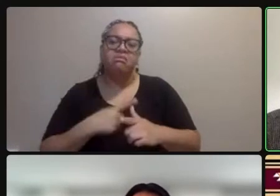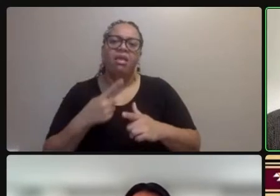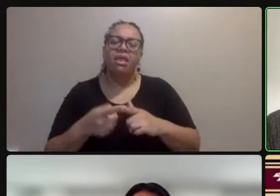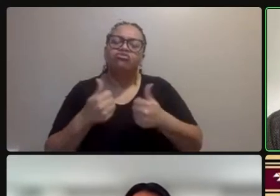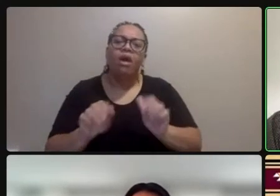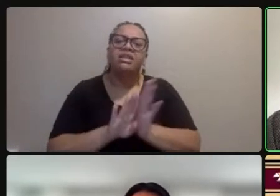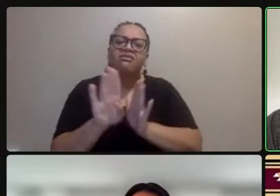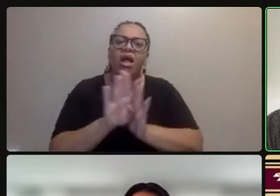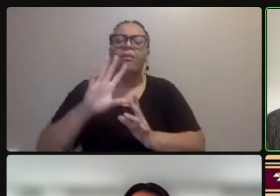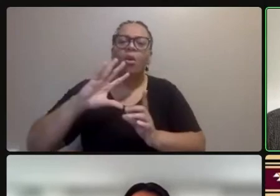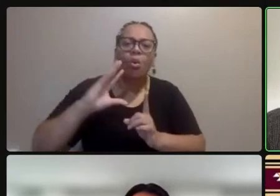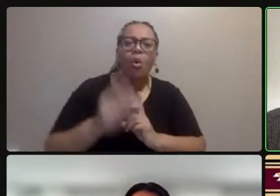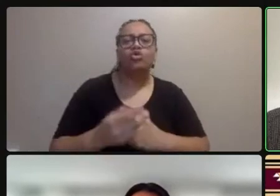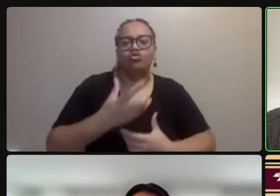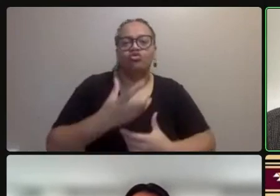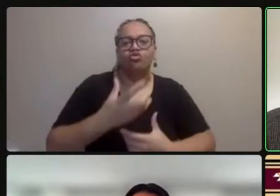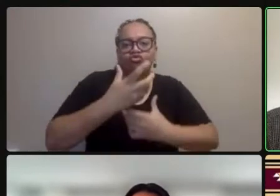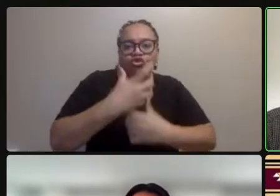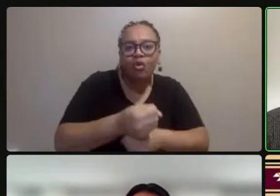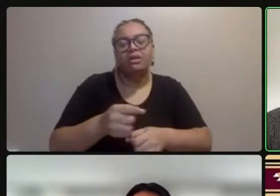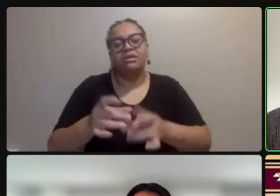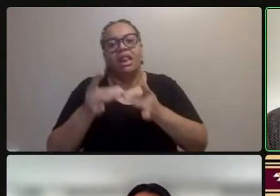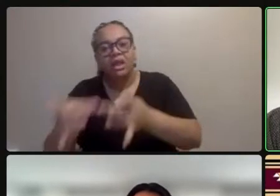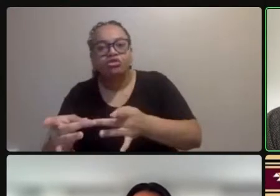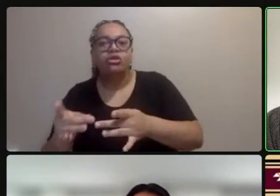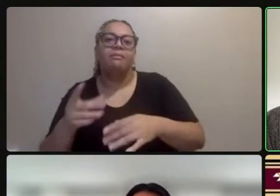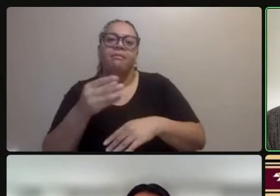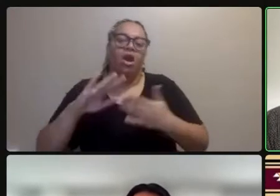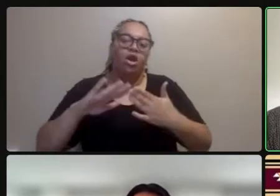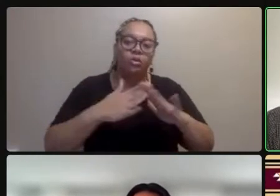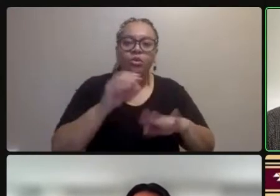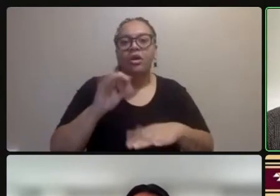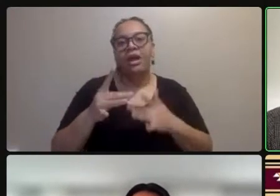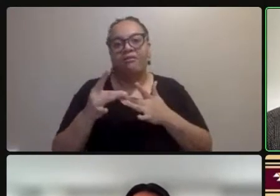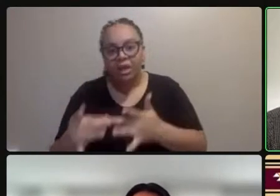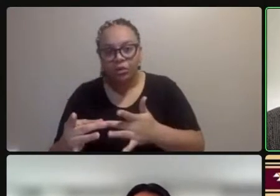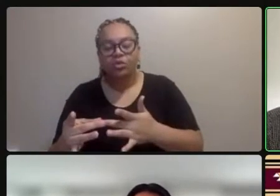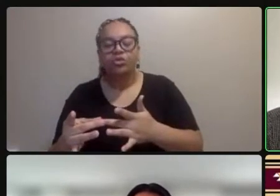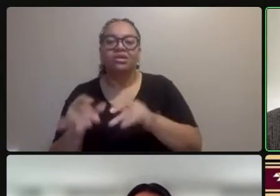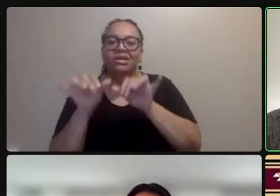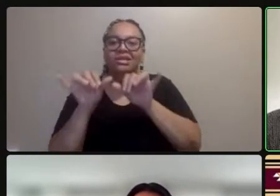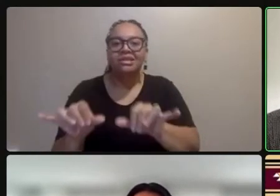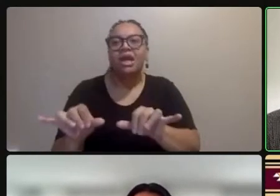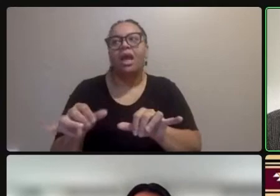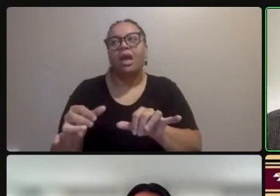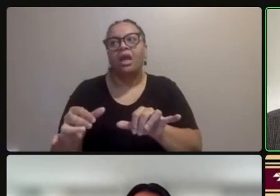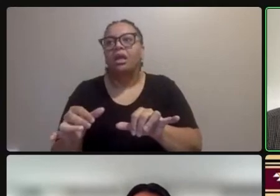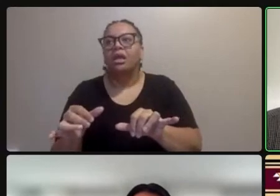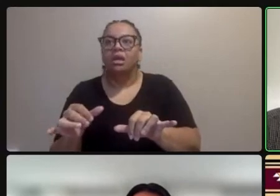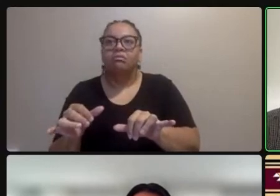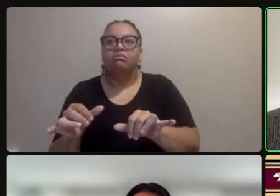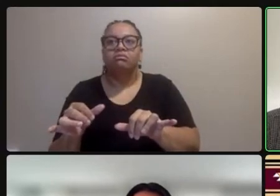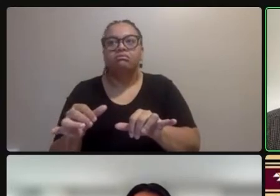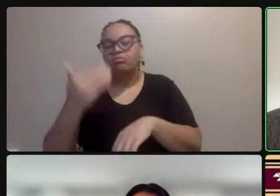THEY'RE BEING PRESENTED FOUR UNDERSTANDING AND THEN